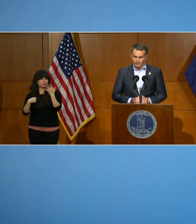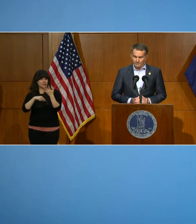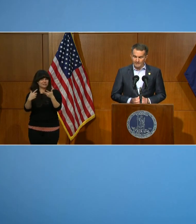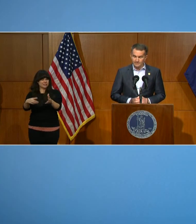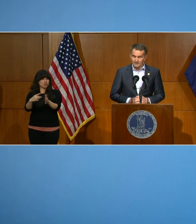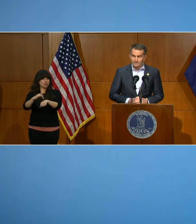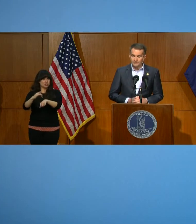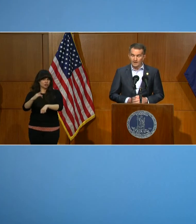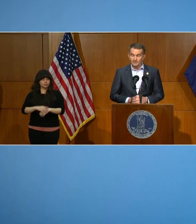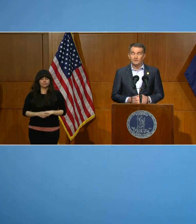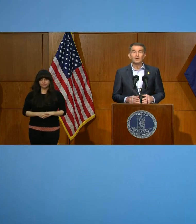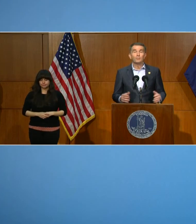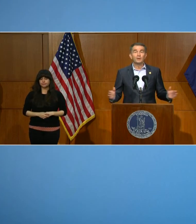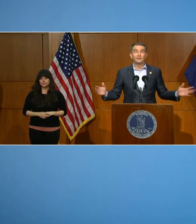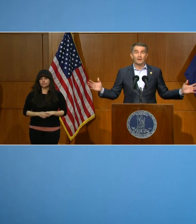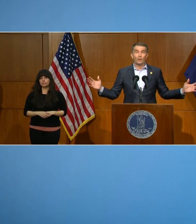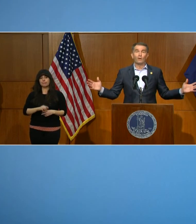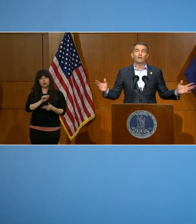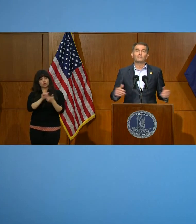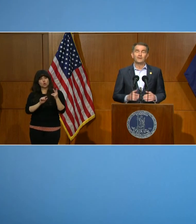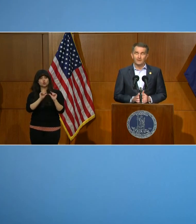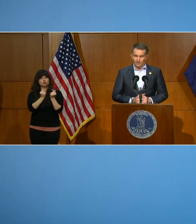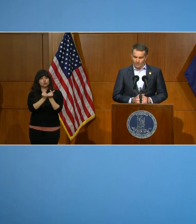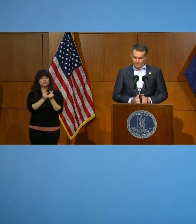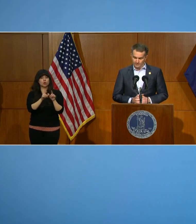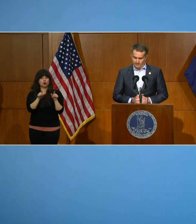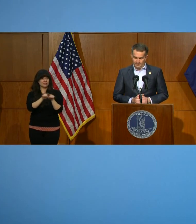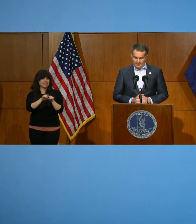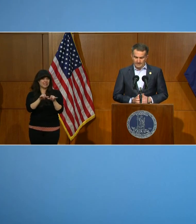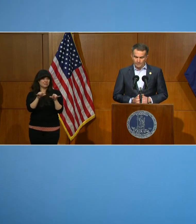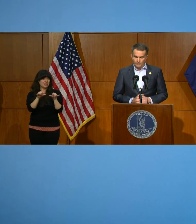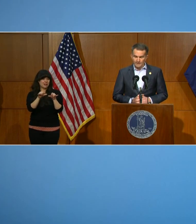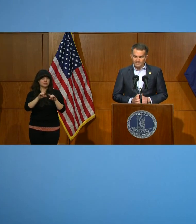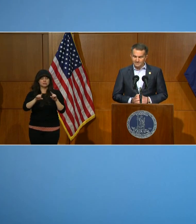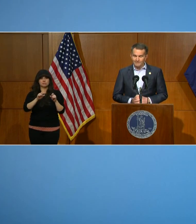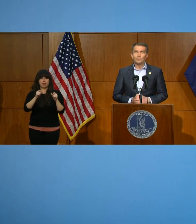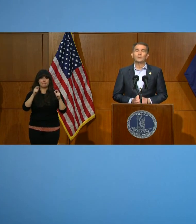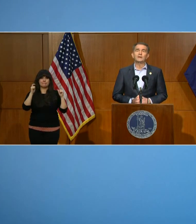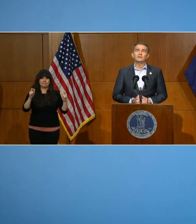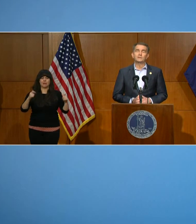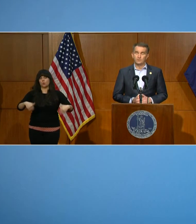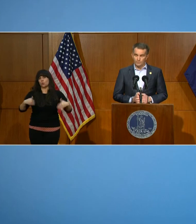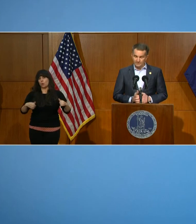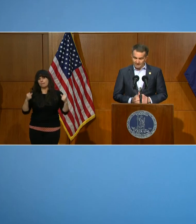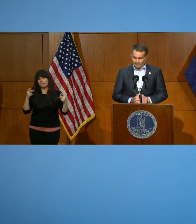OTHERS THAT WE HAVE DISCUSSED BEFORE. THESE GROUPS ARE ABOUT